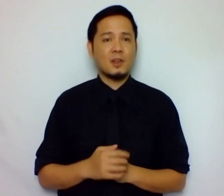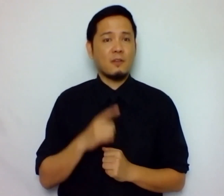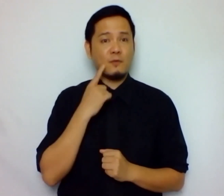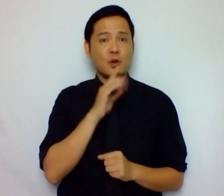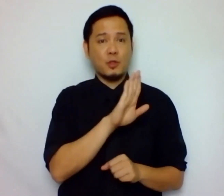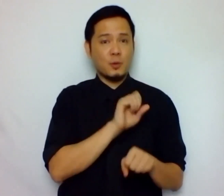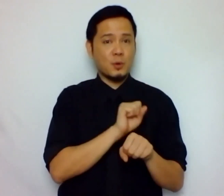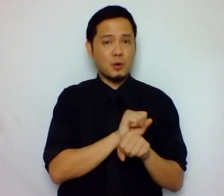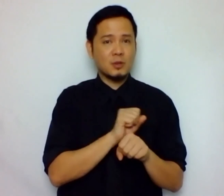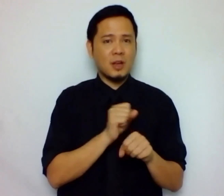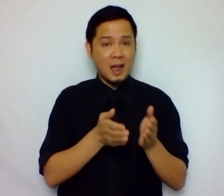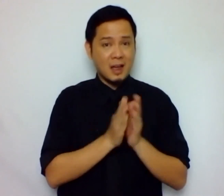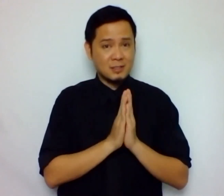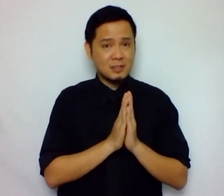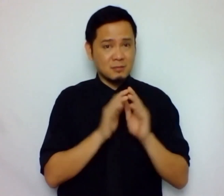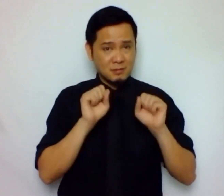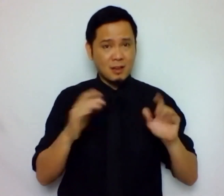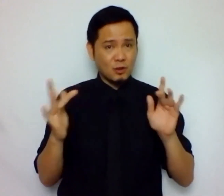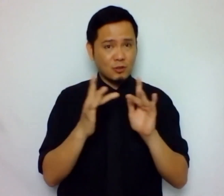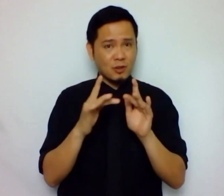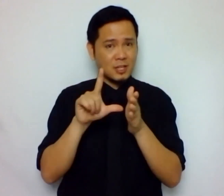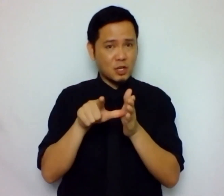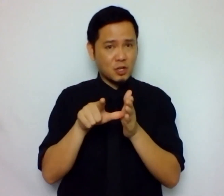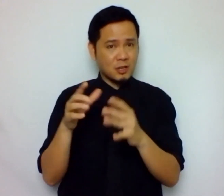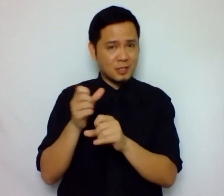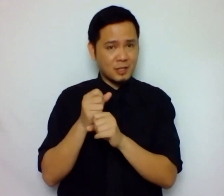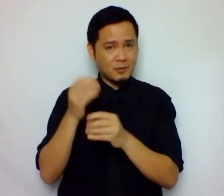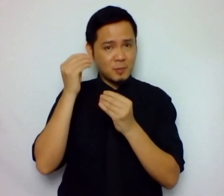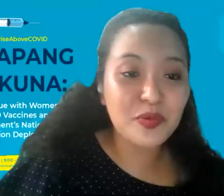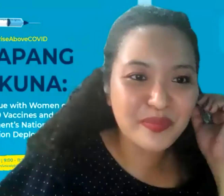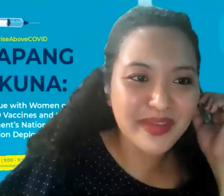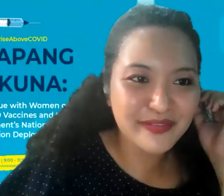Can they reach out to you Doc Bev in case they would need the data?